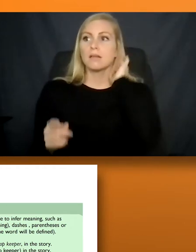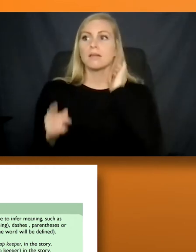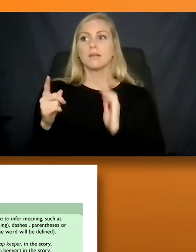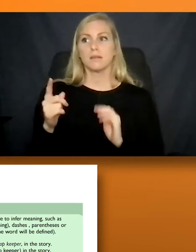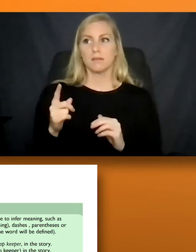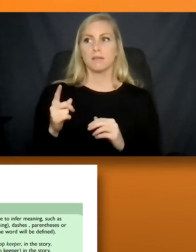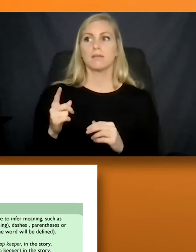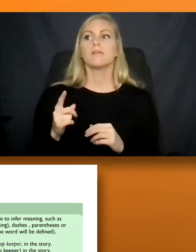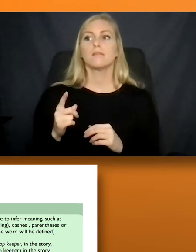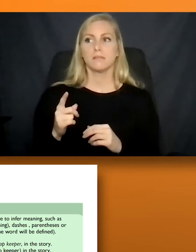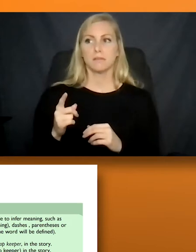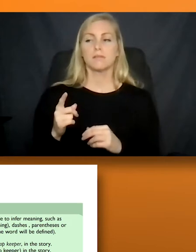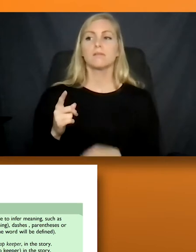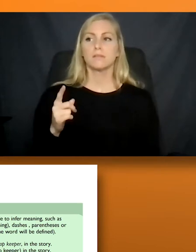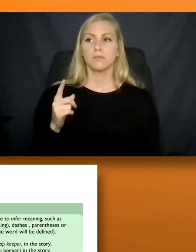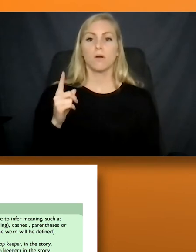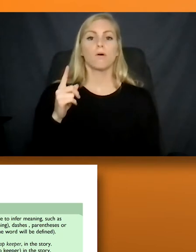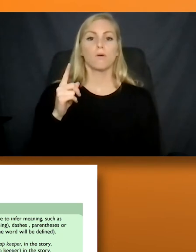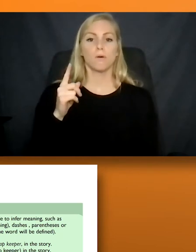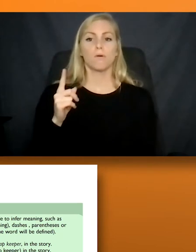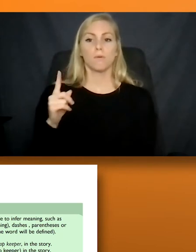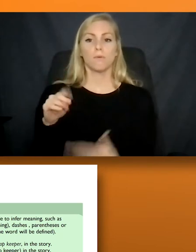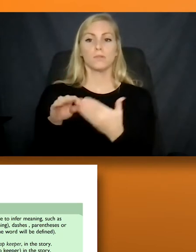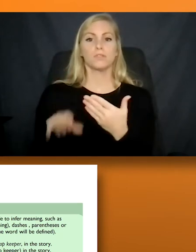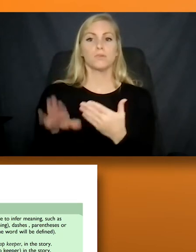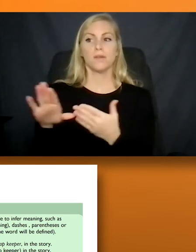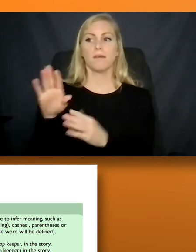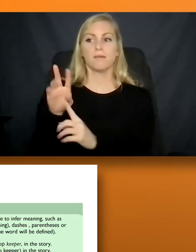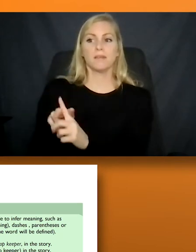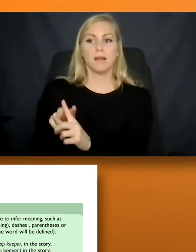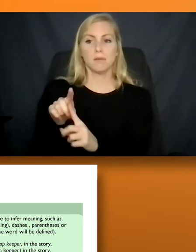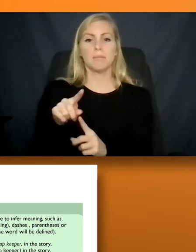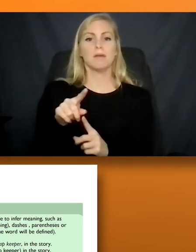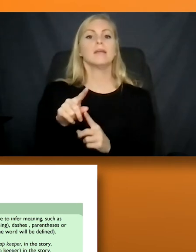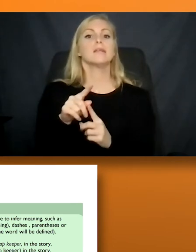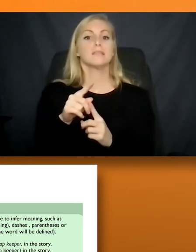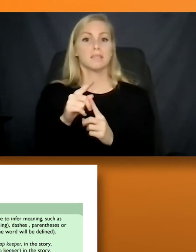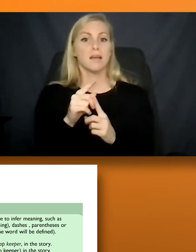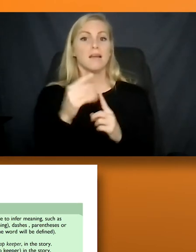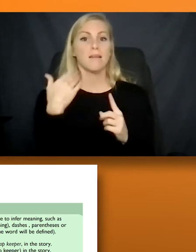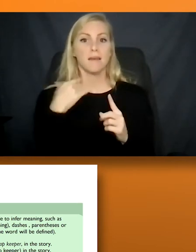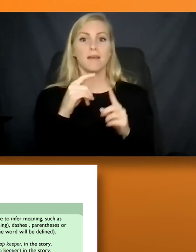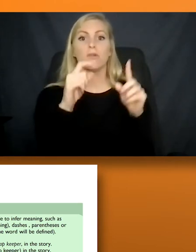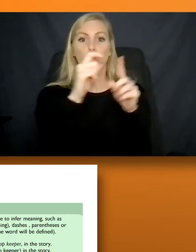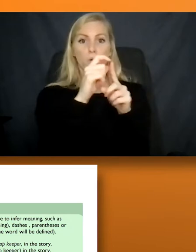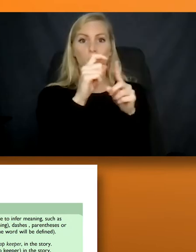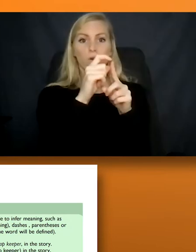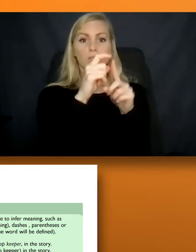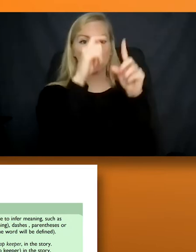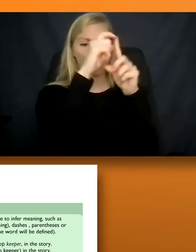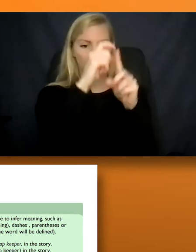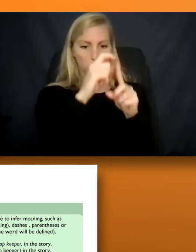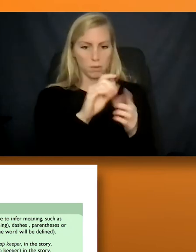they had the word--the word on a page, and all they had to do is look through their textbook and the words were defined in the margin.